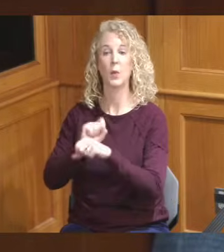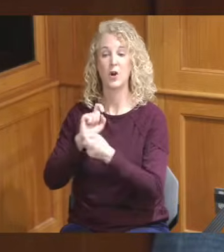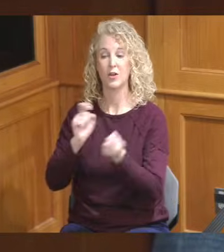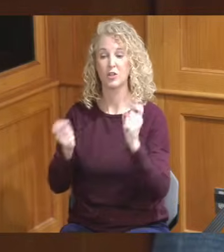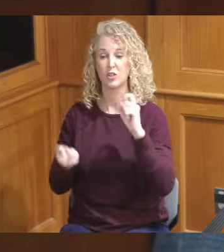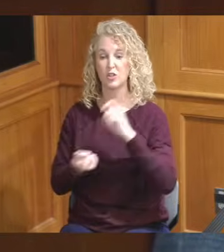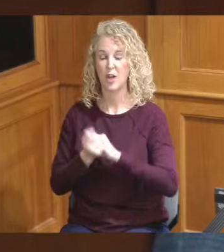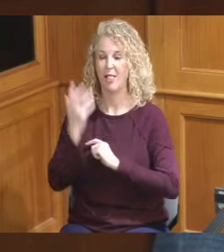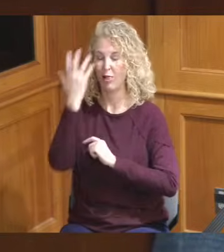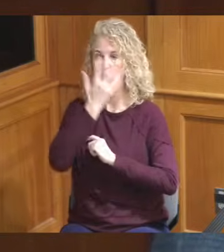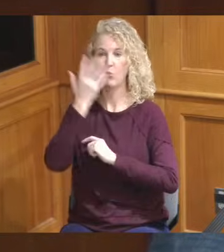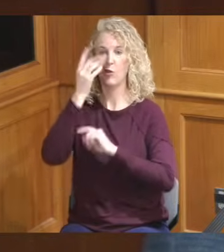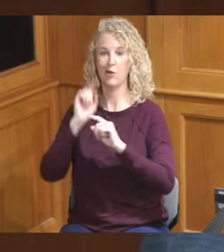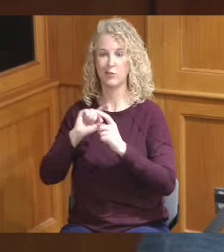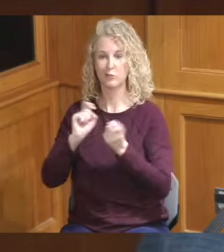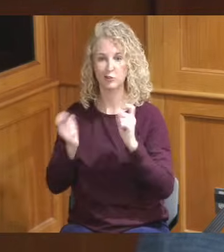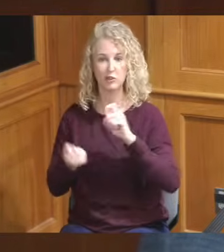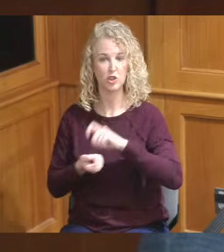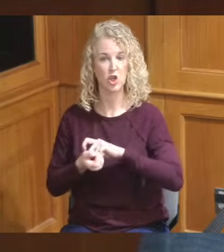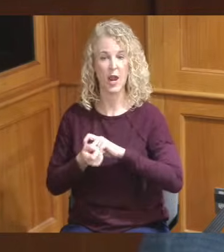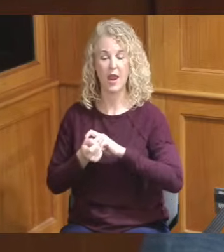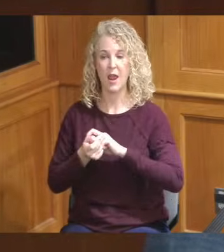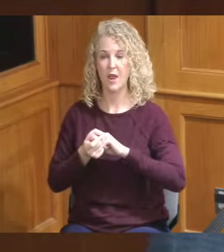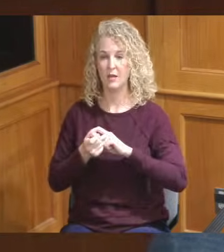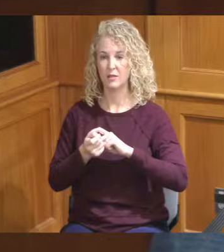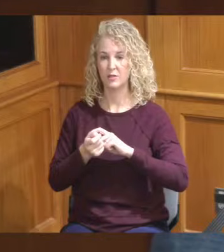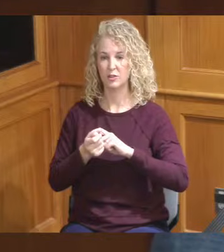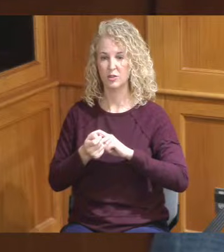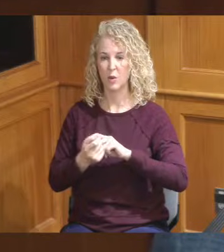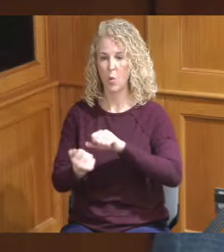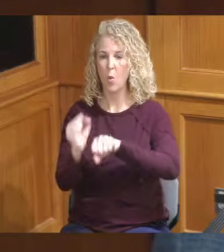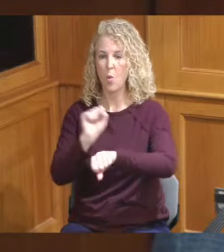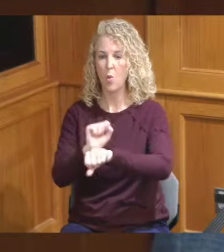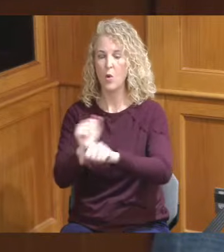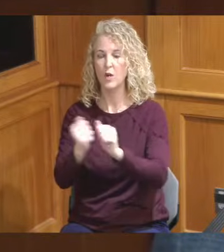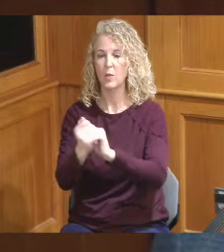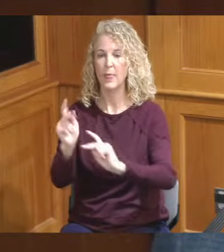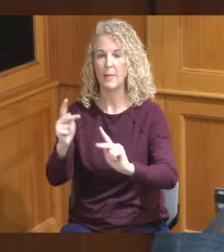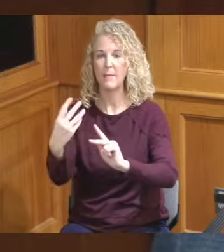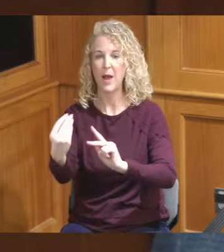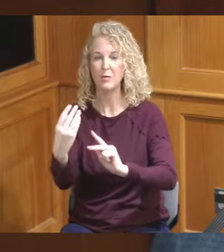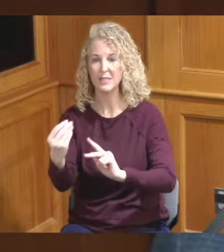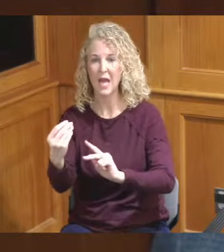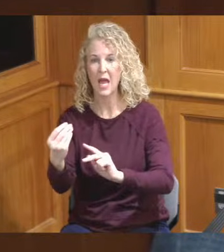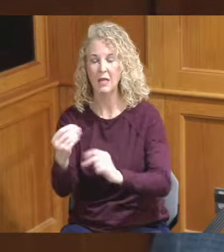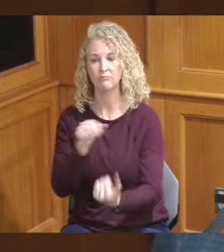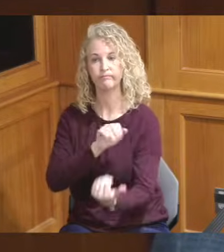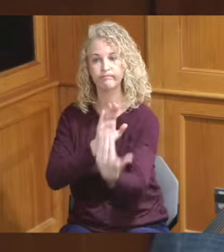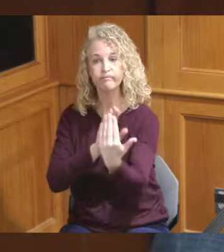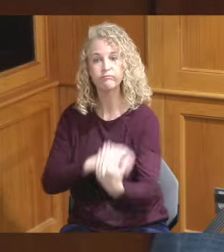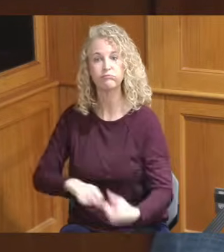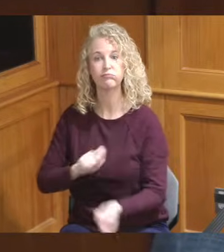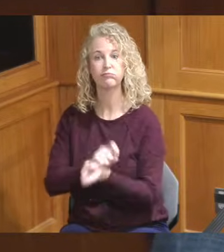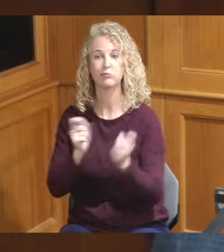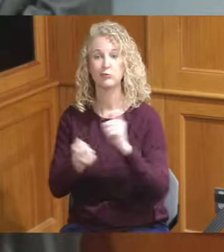look has changed, the forward- facingness of the organization has changed in order to better serve